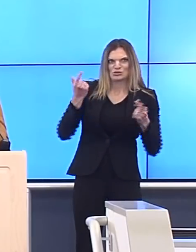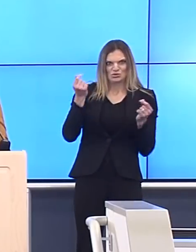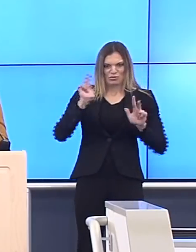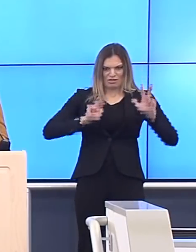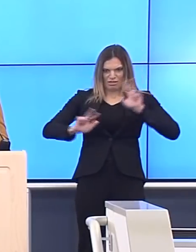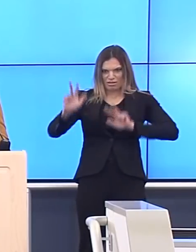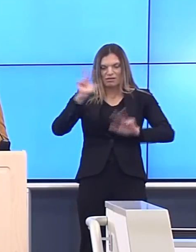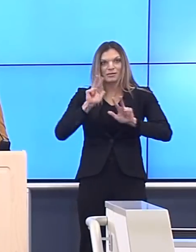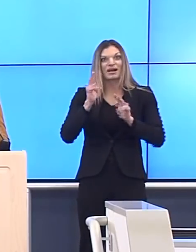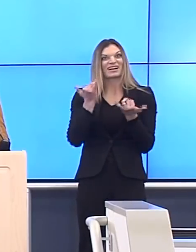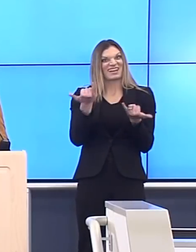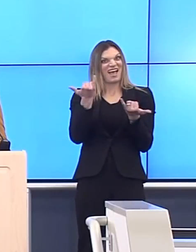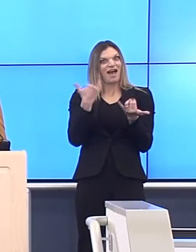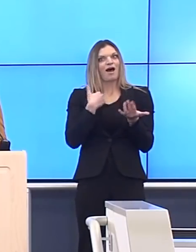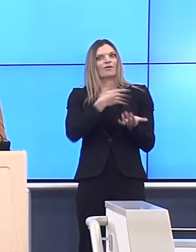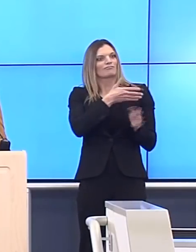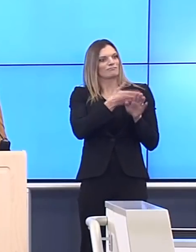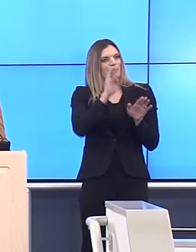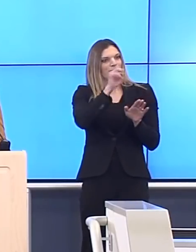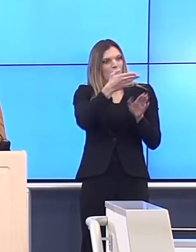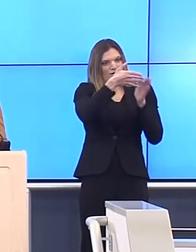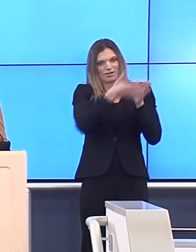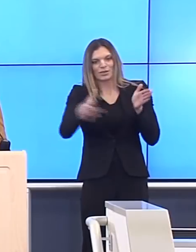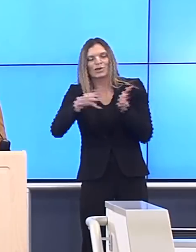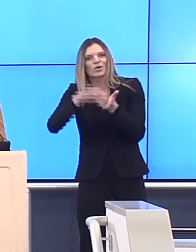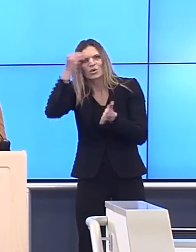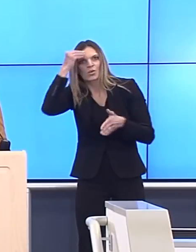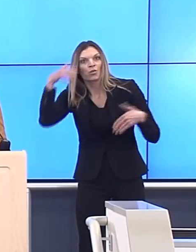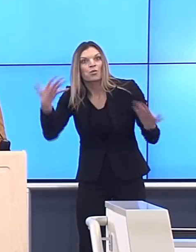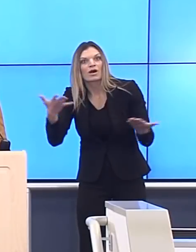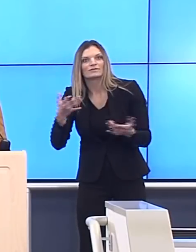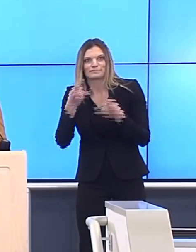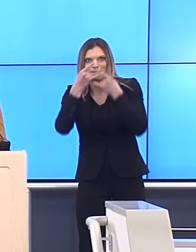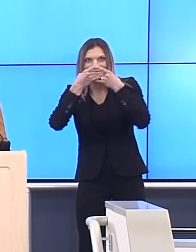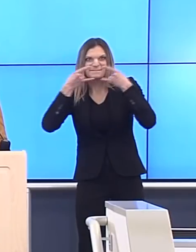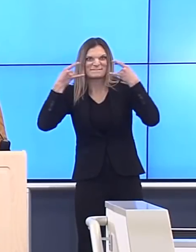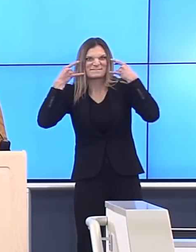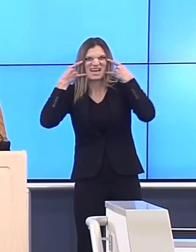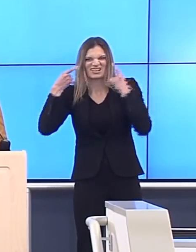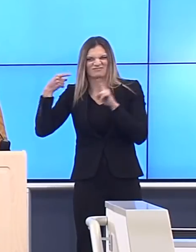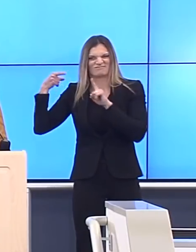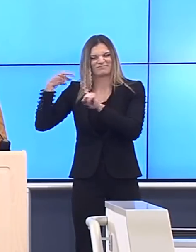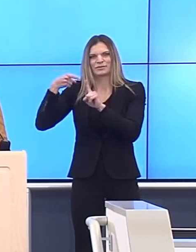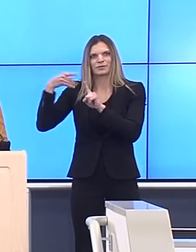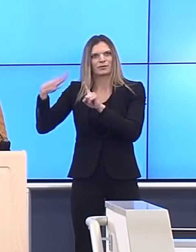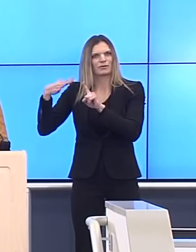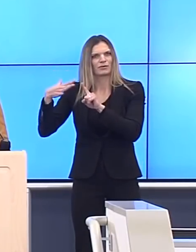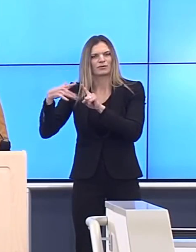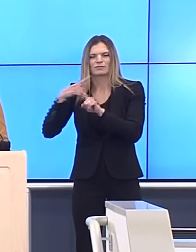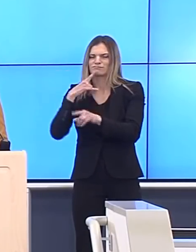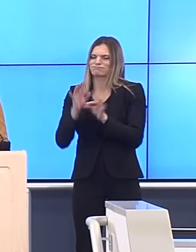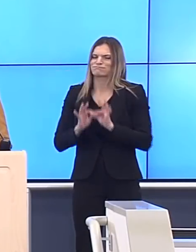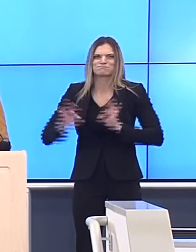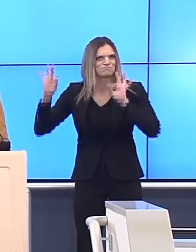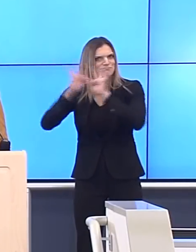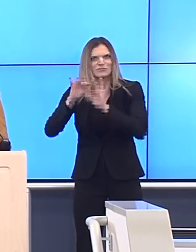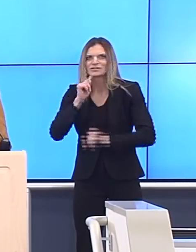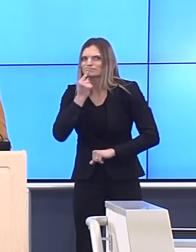WAS A LOT THAT WE DIDN'T KNOW ABOUT COVID-19. AND WE NOW KNOW THAT WEARING A MASK IS THE SINGLE MOST POWERFUL